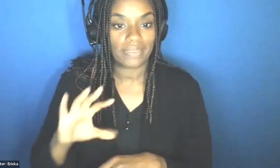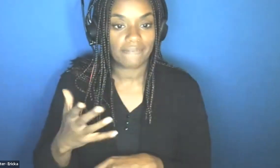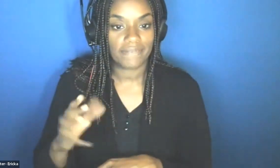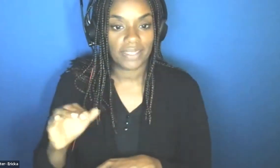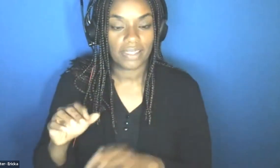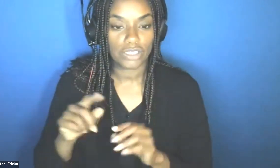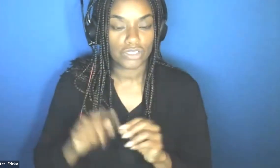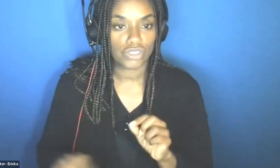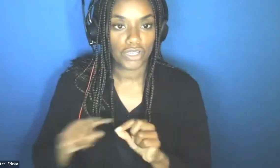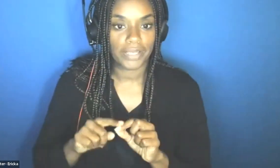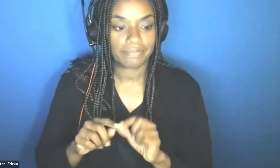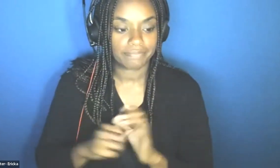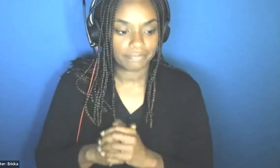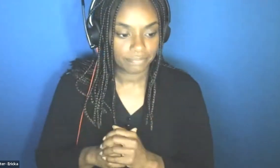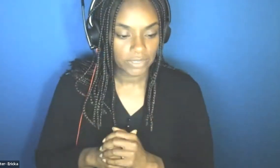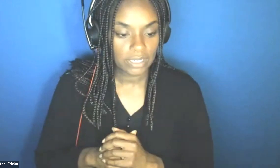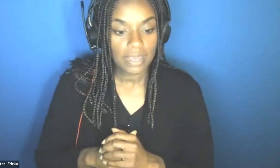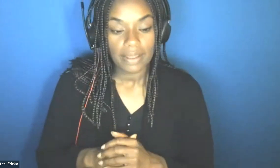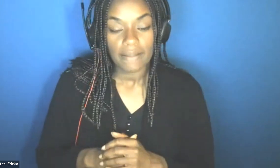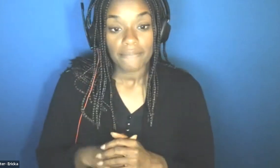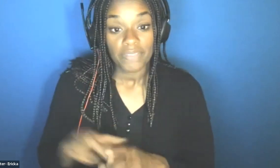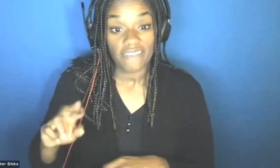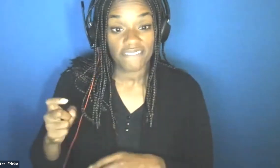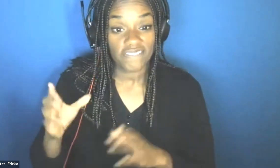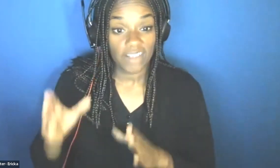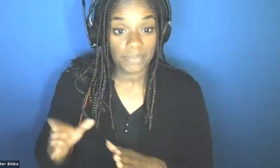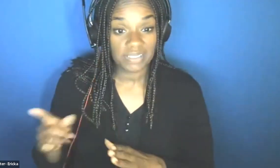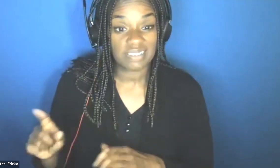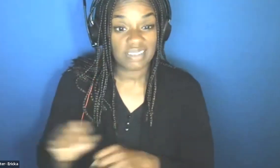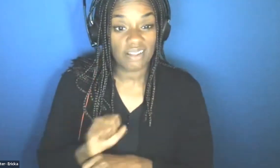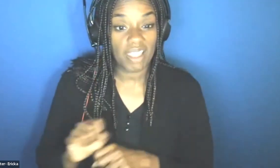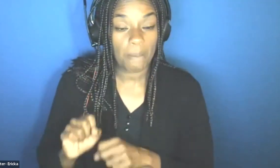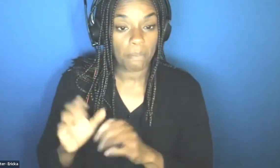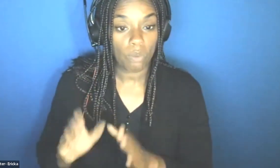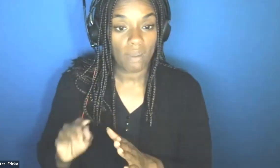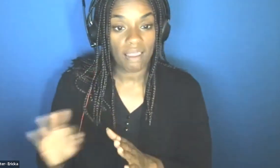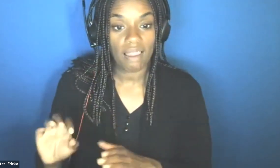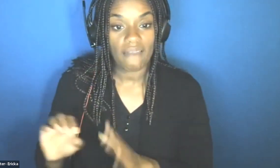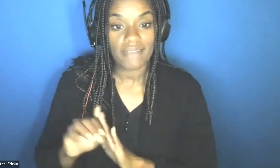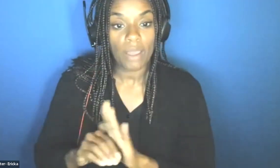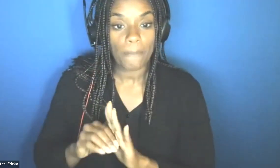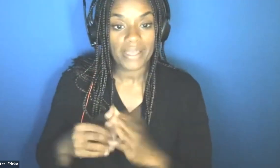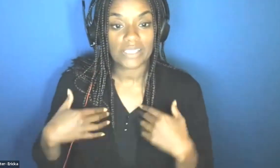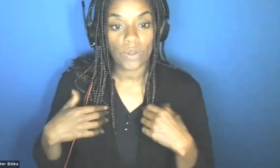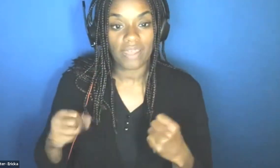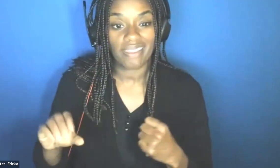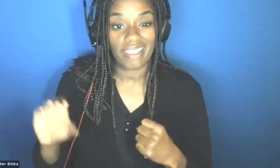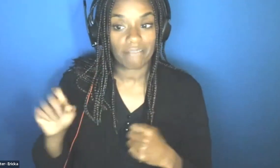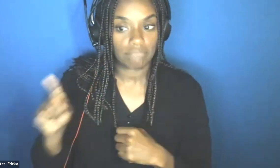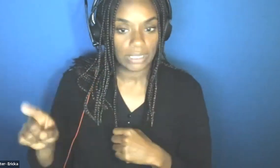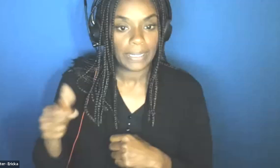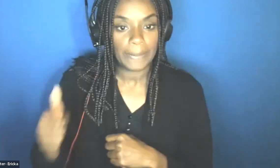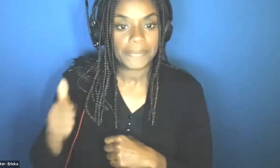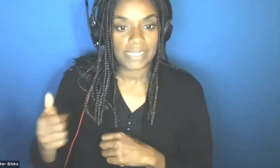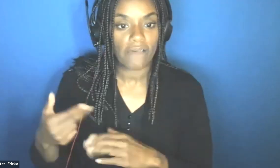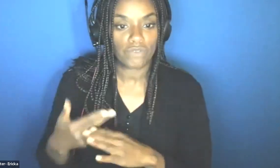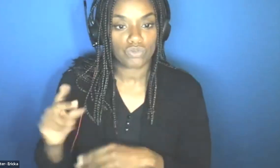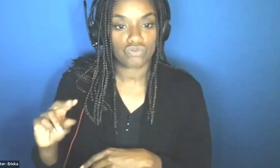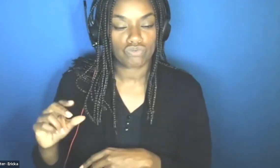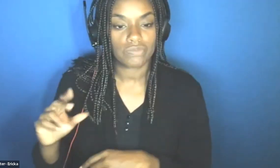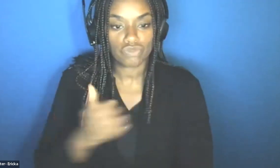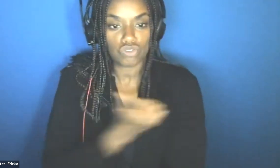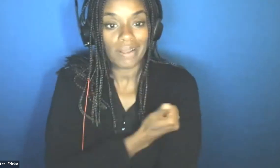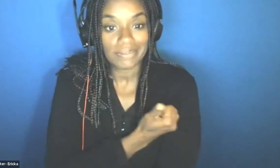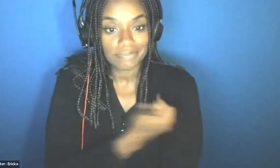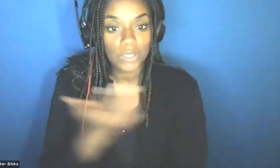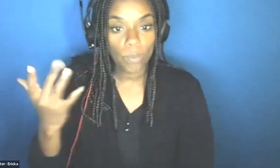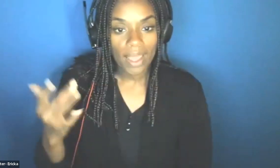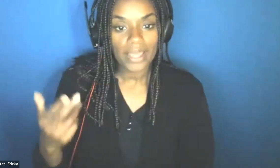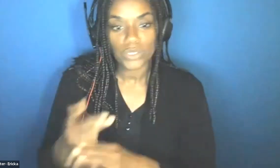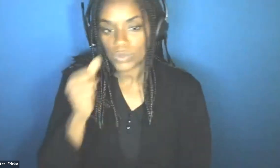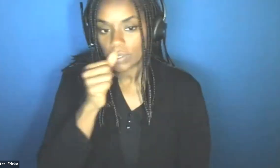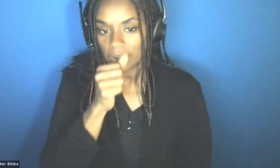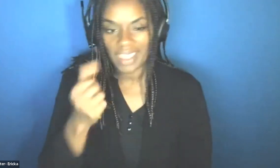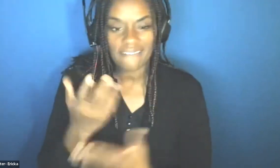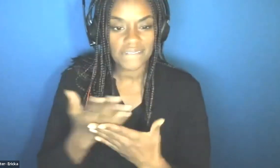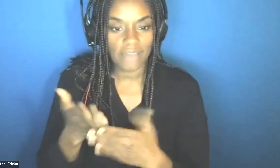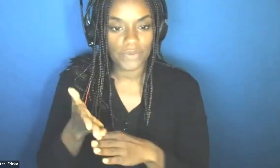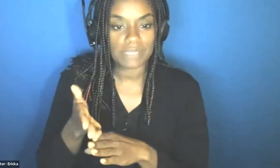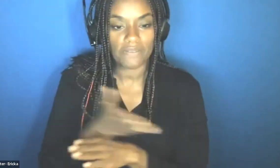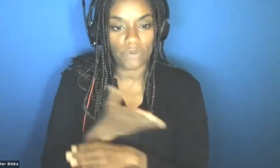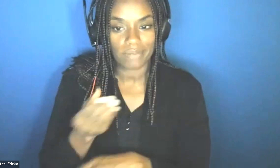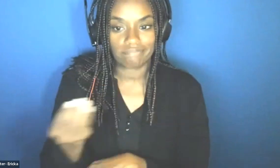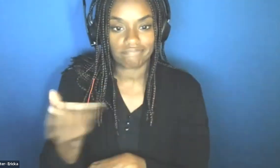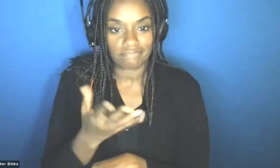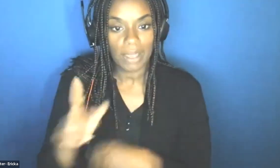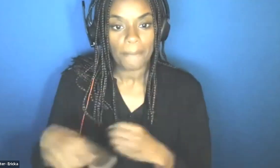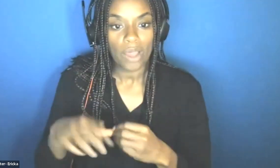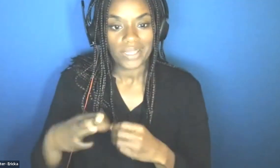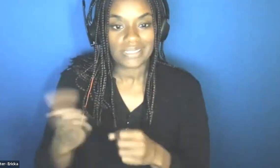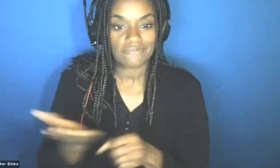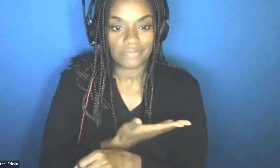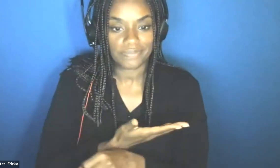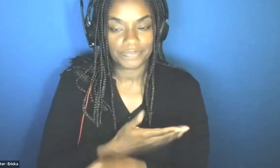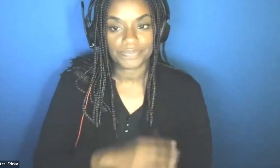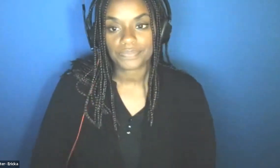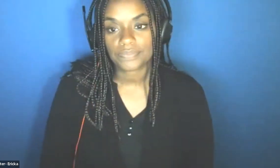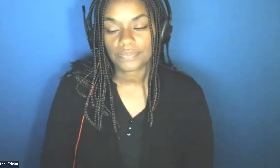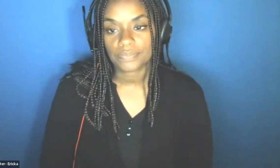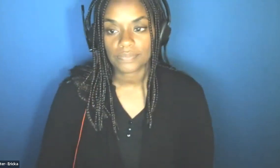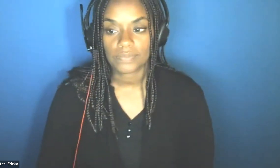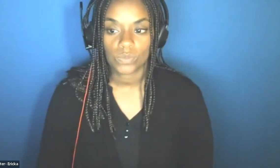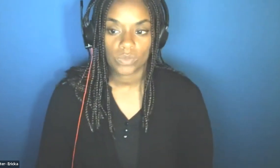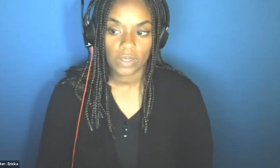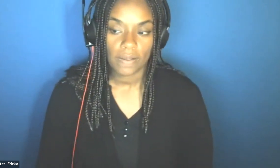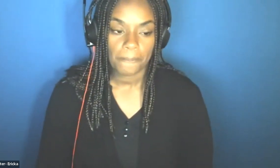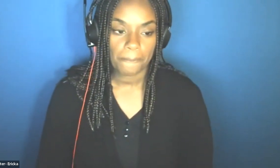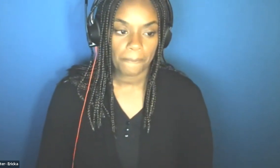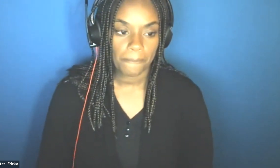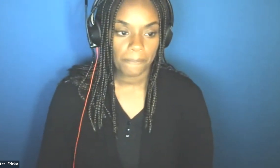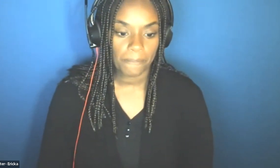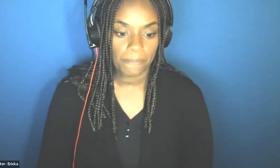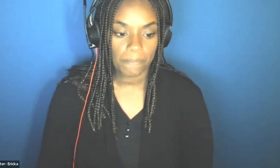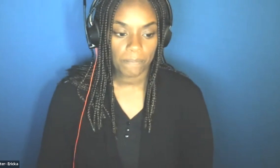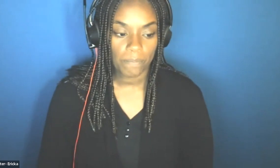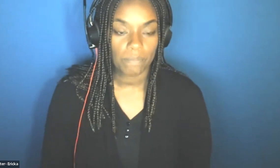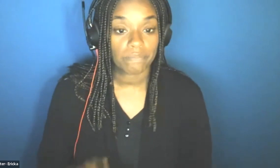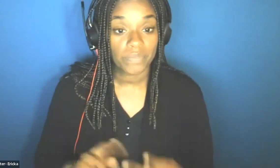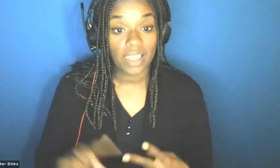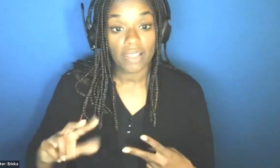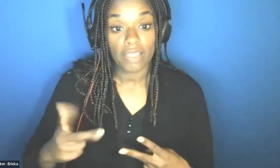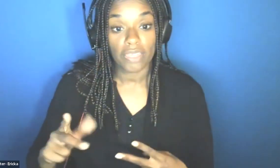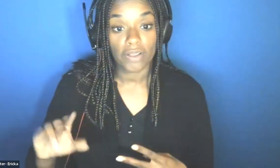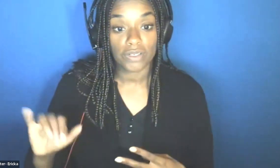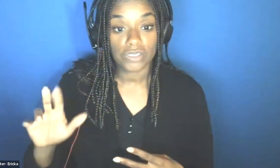And there are a couple of court cases that illustrate this.